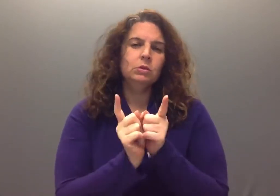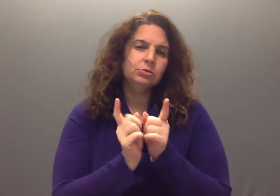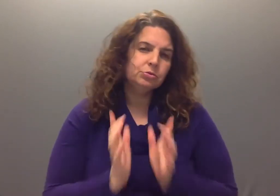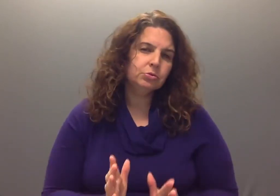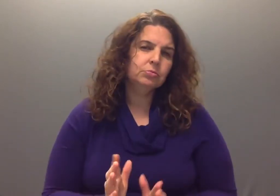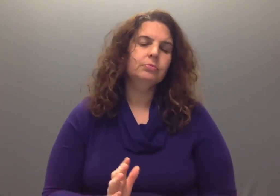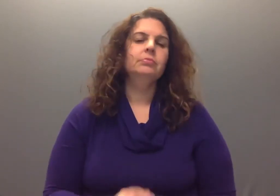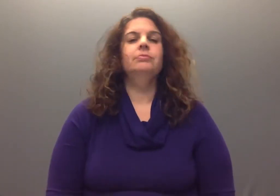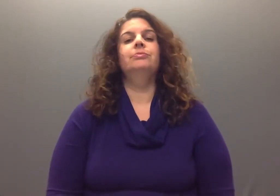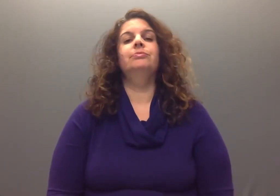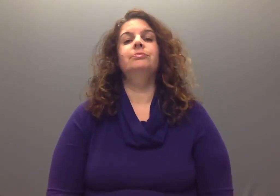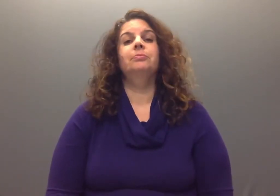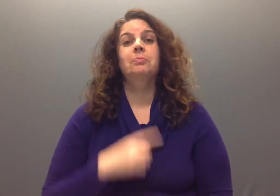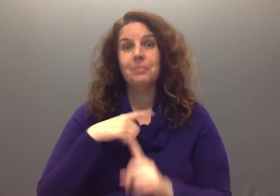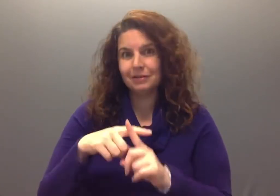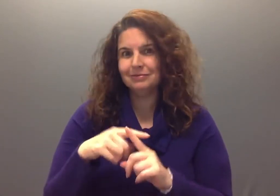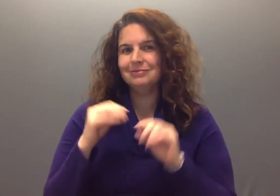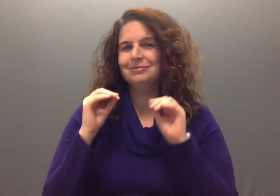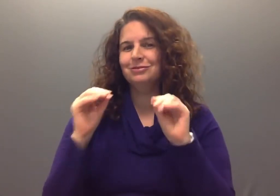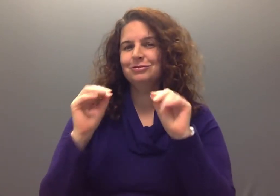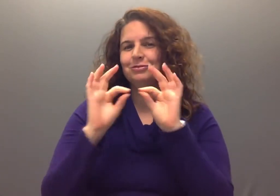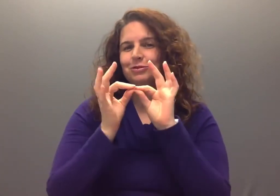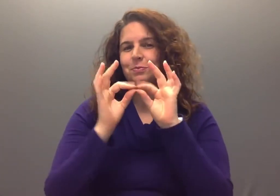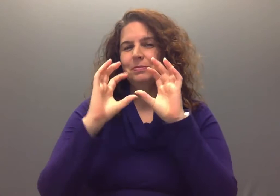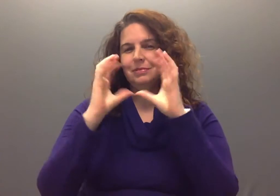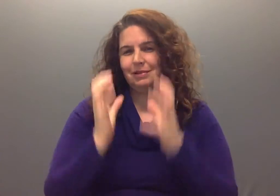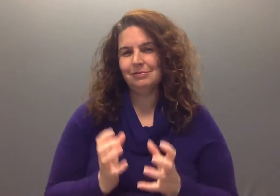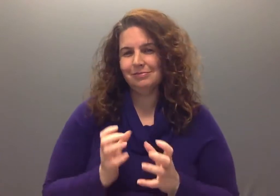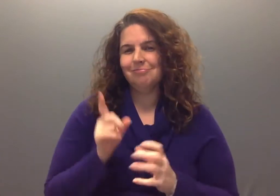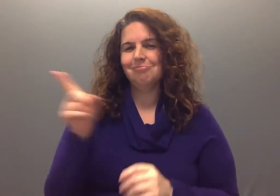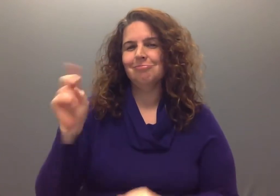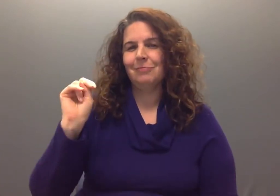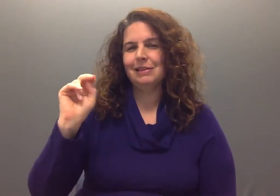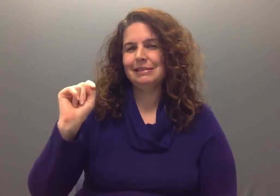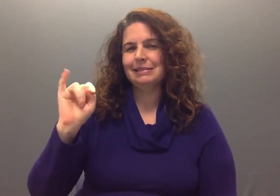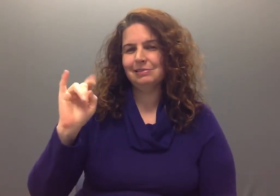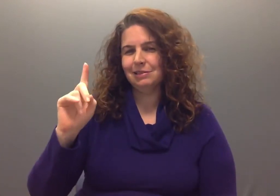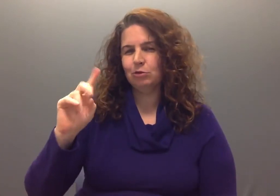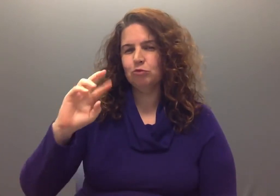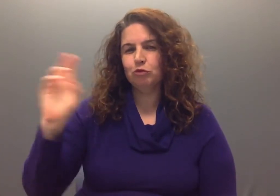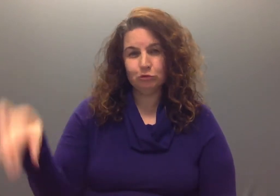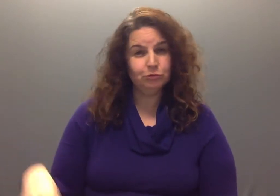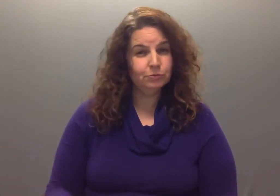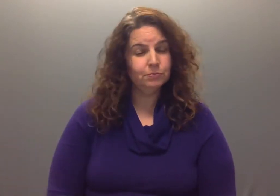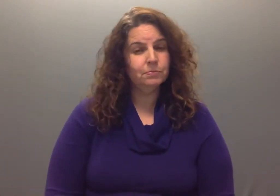and translator in addition to teaching interpreting classes at NTID in Rochester.